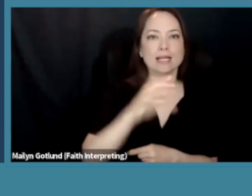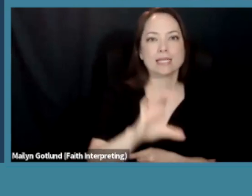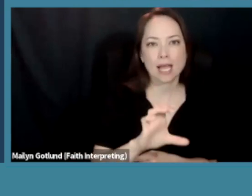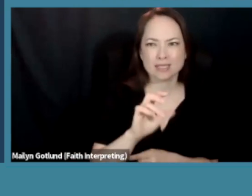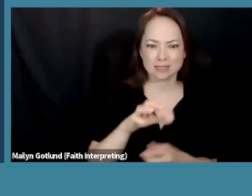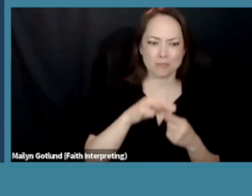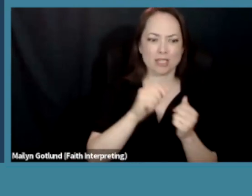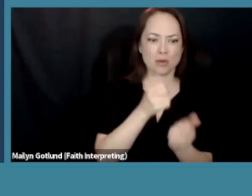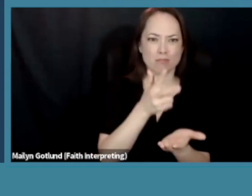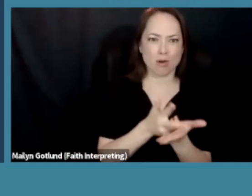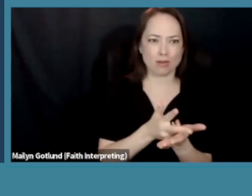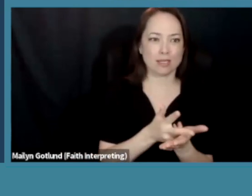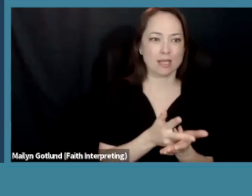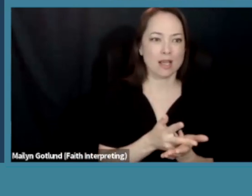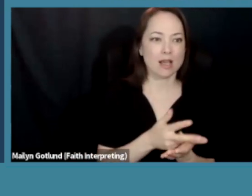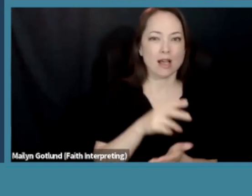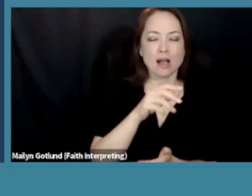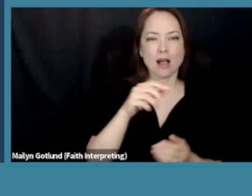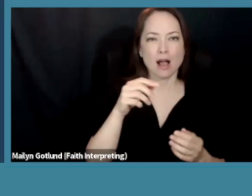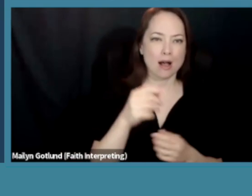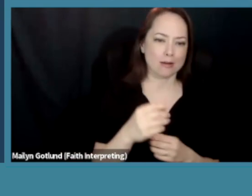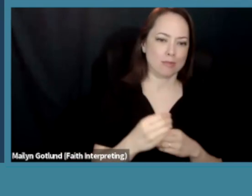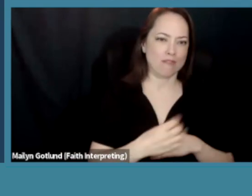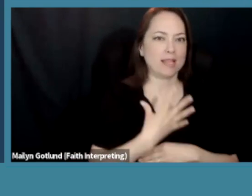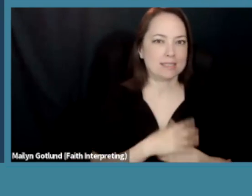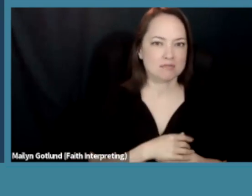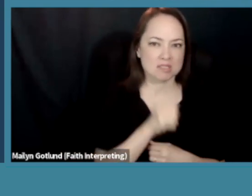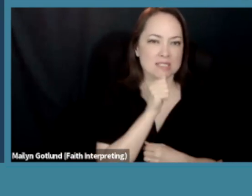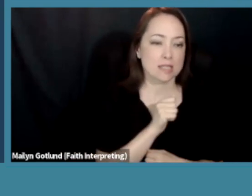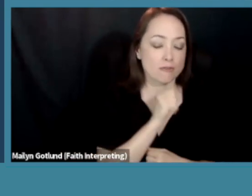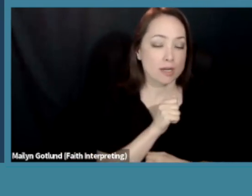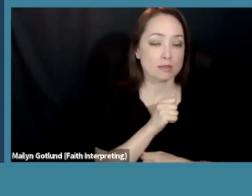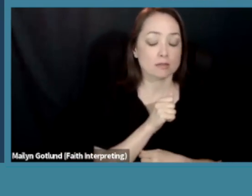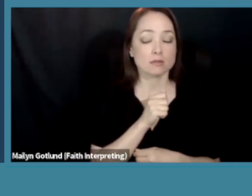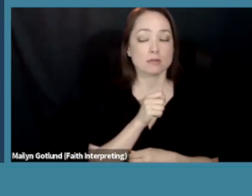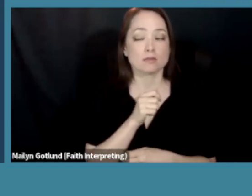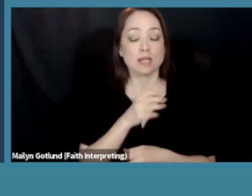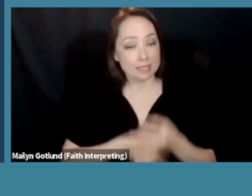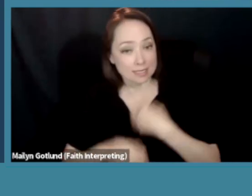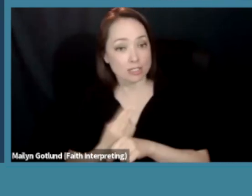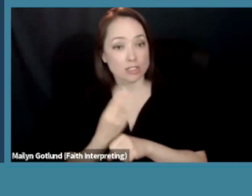afflicted, suffering. Use phrases like the specific disability.